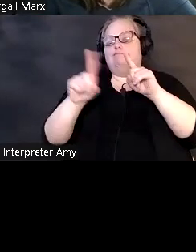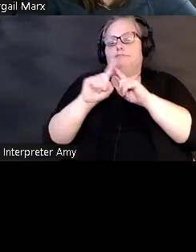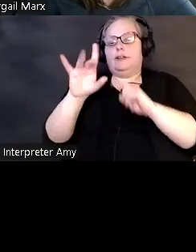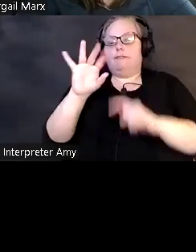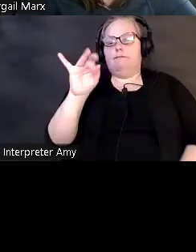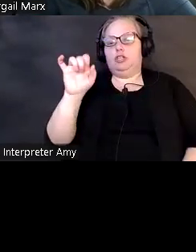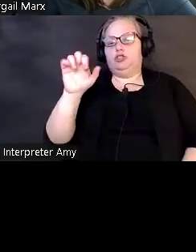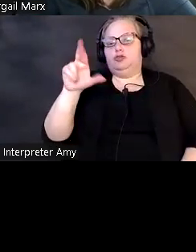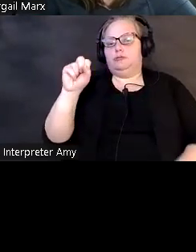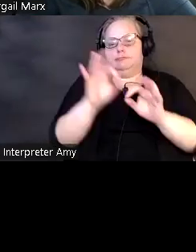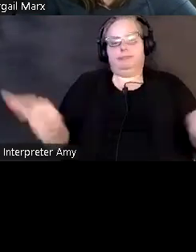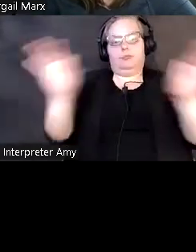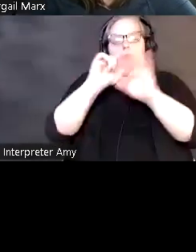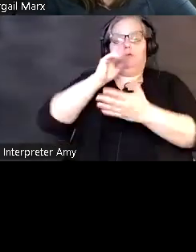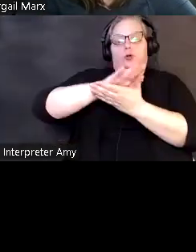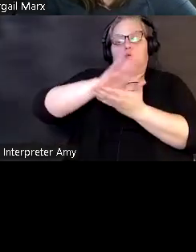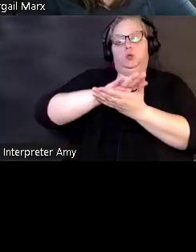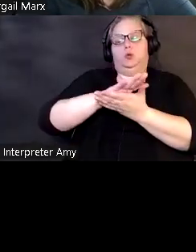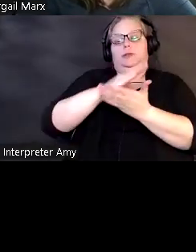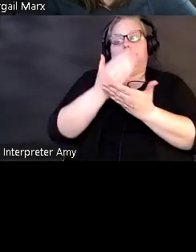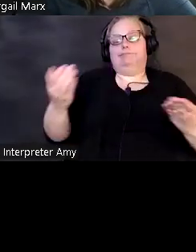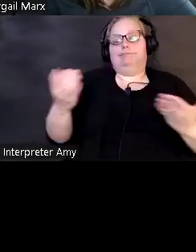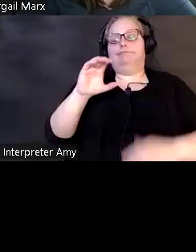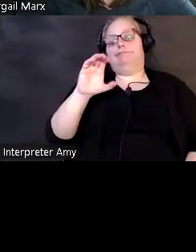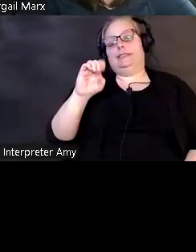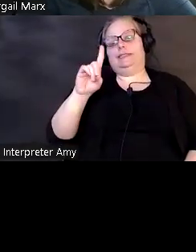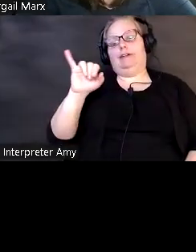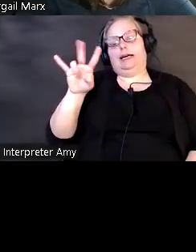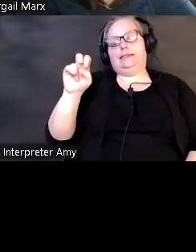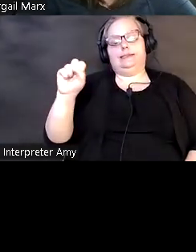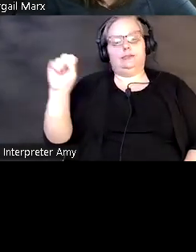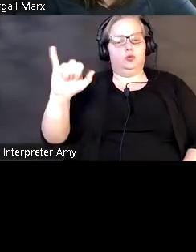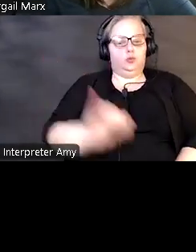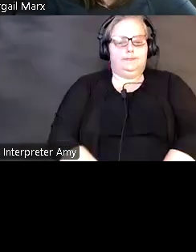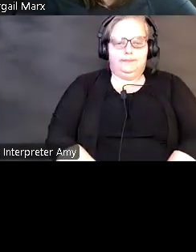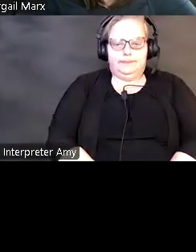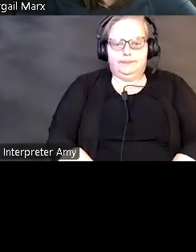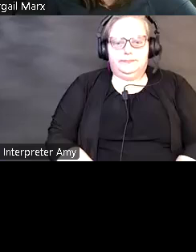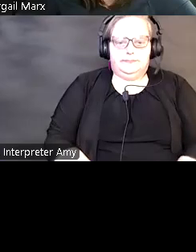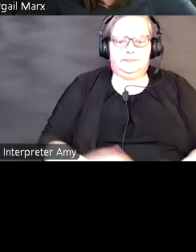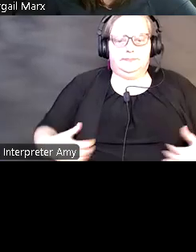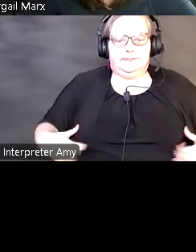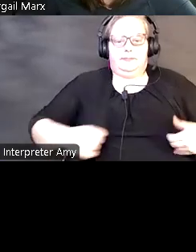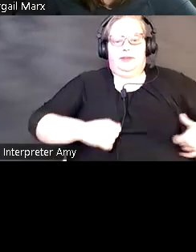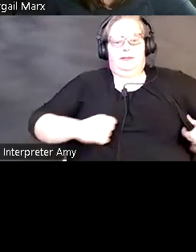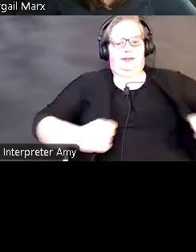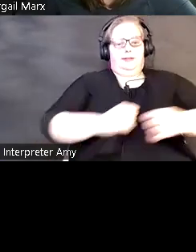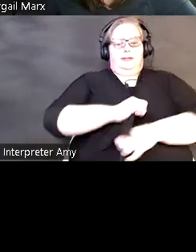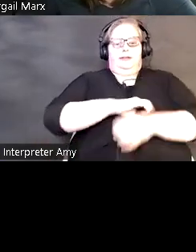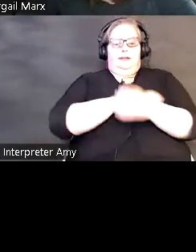to school devices as well. >> I think that's all the